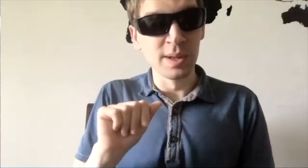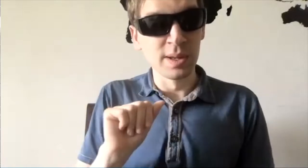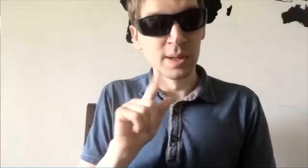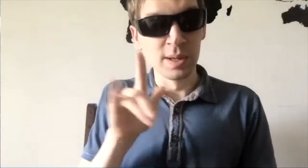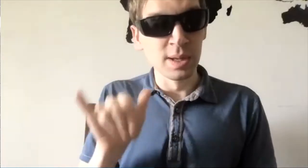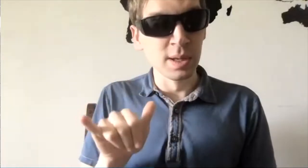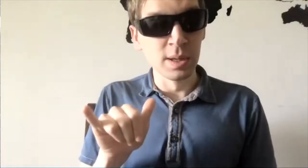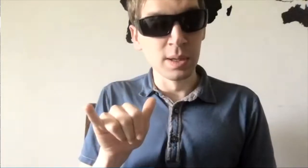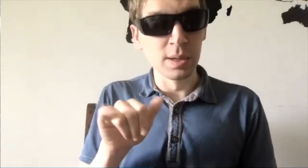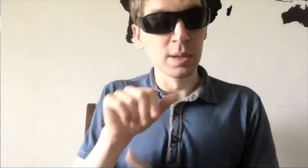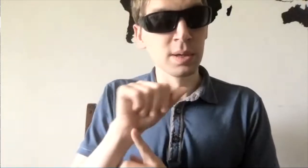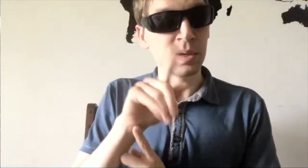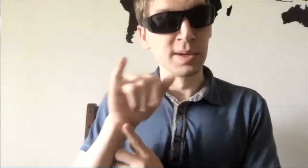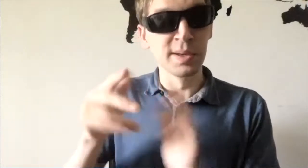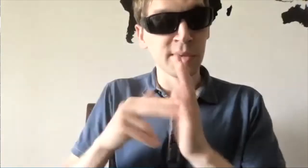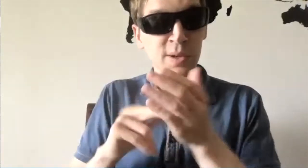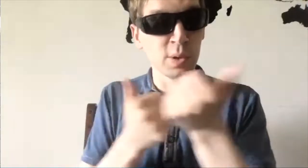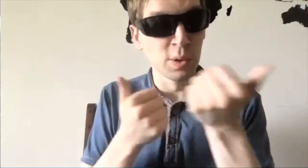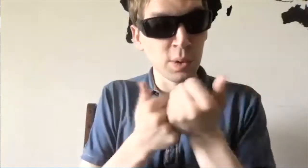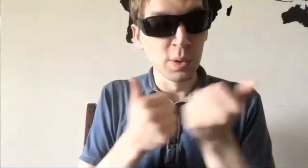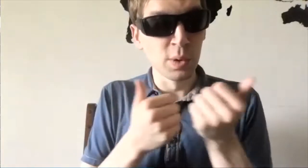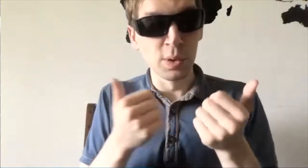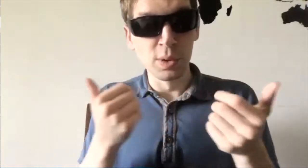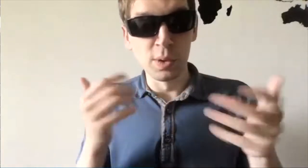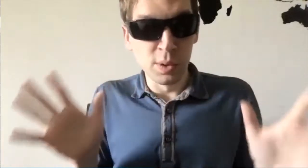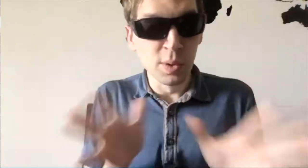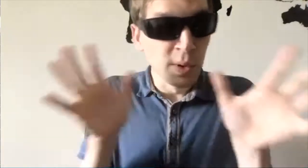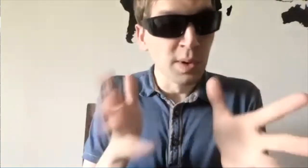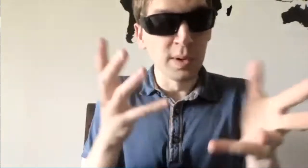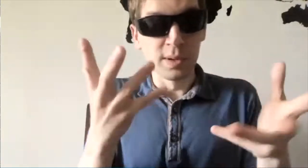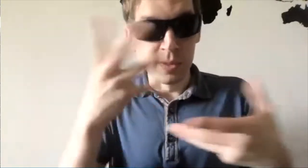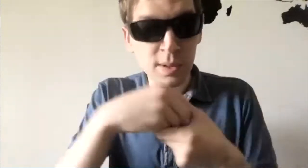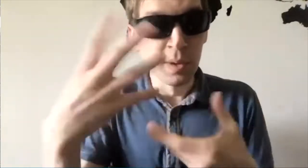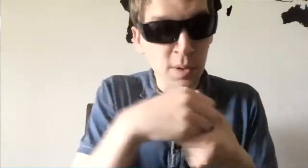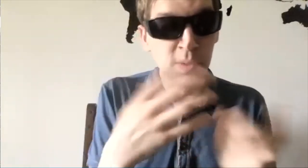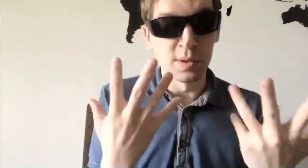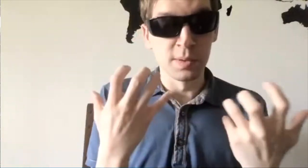It was very interesting. We think of the word ally